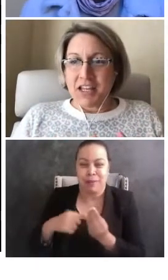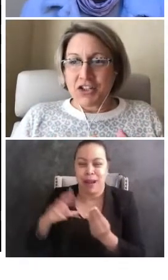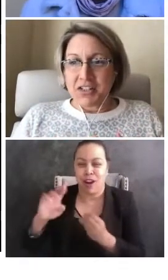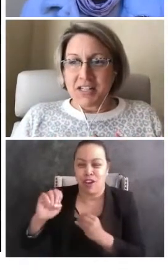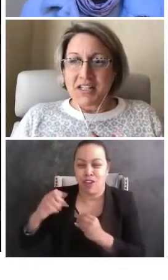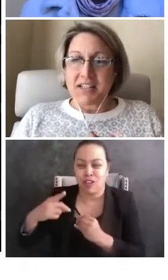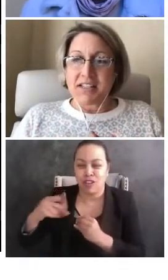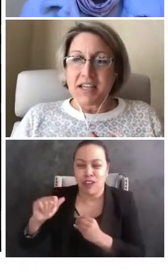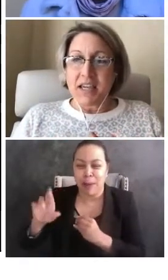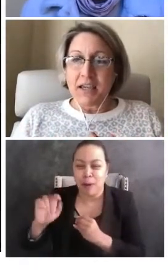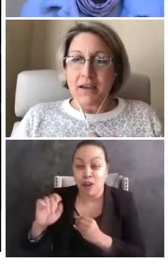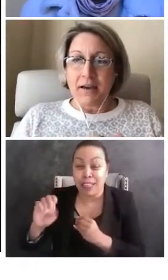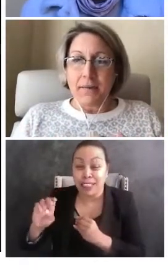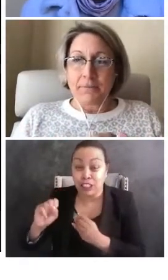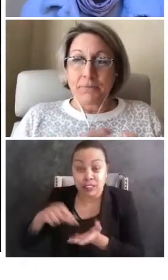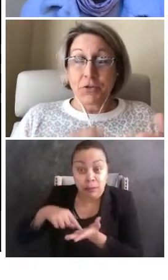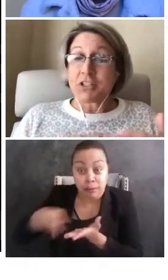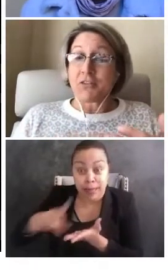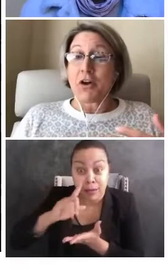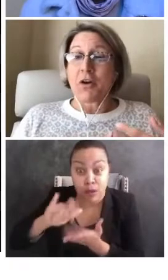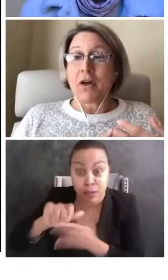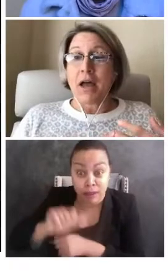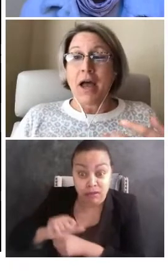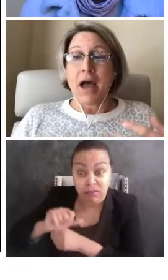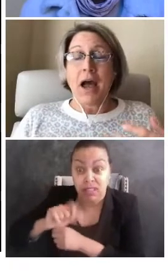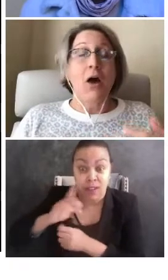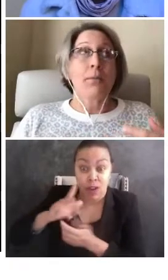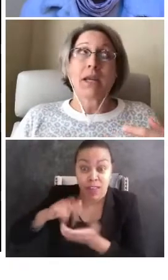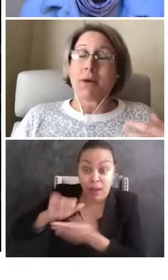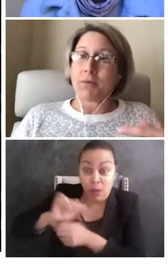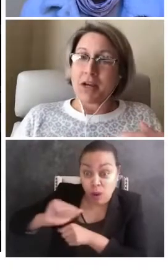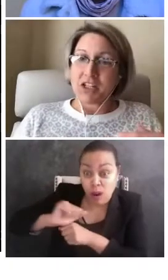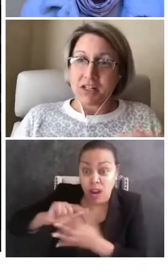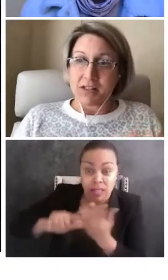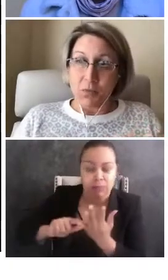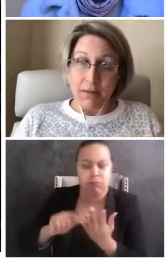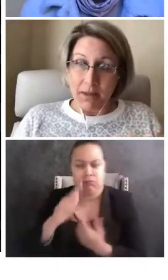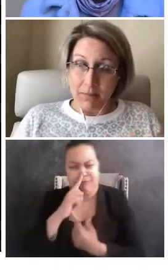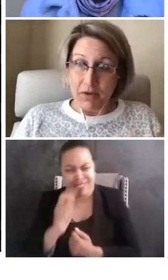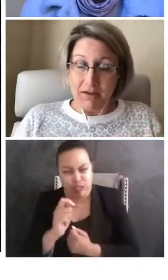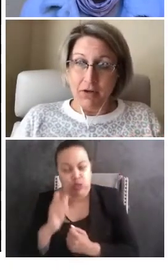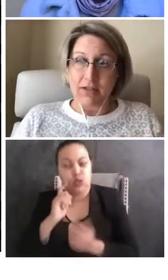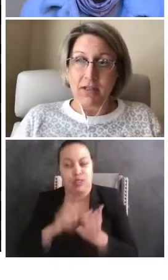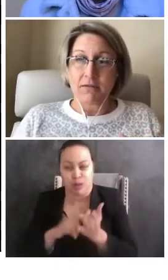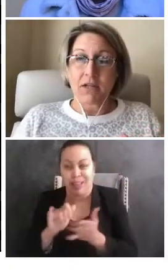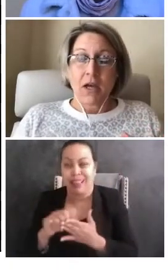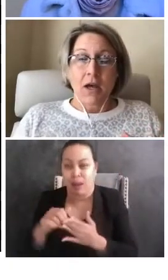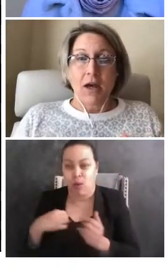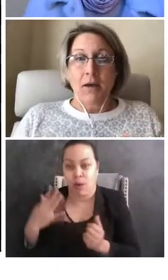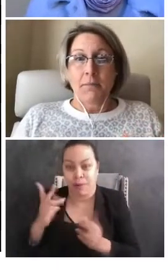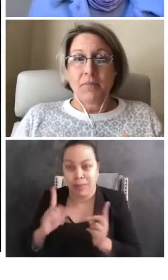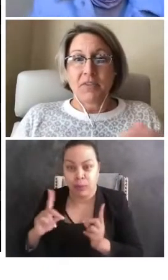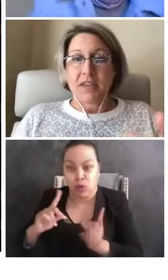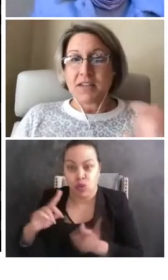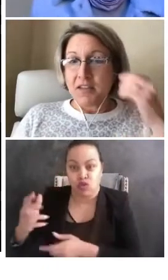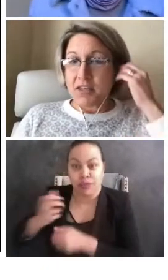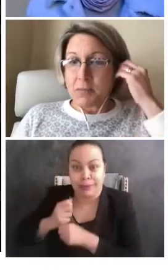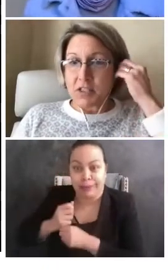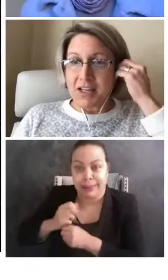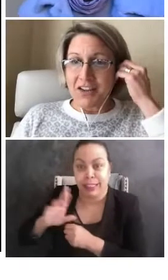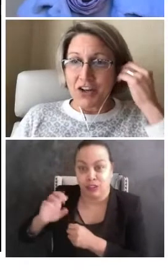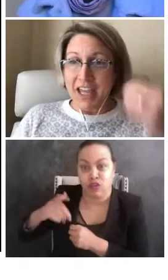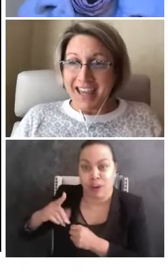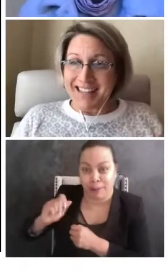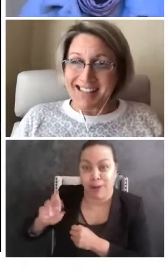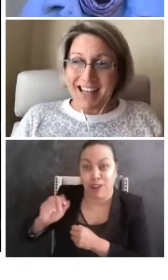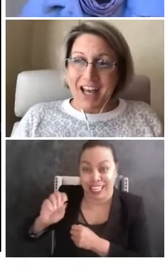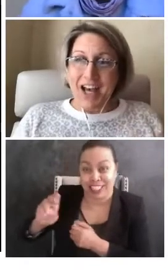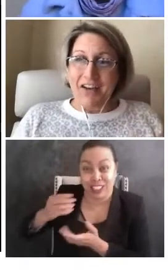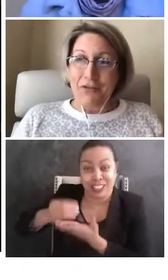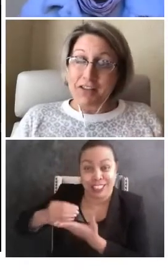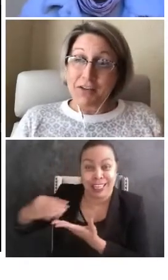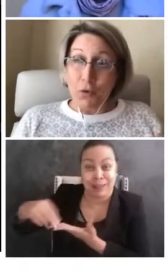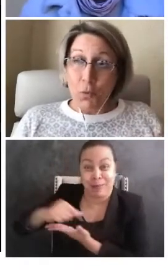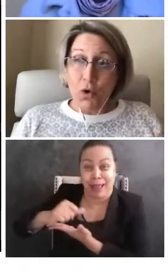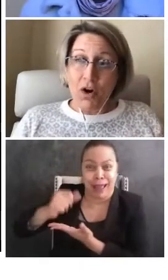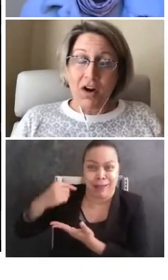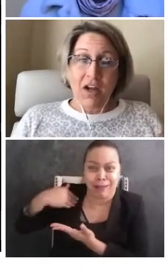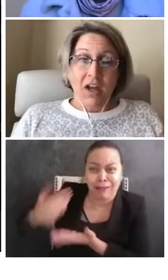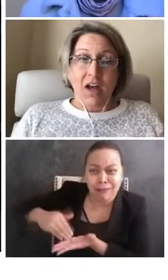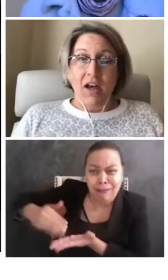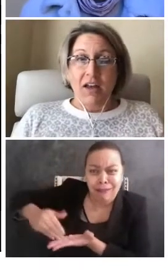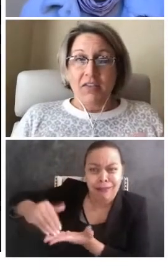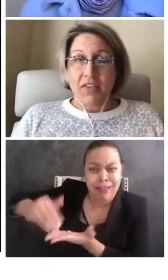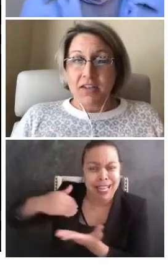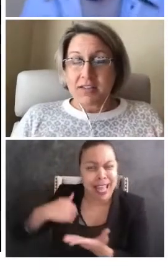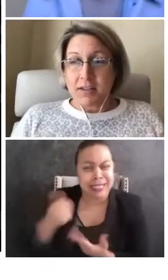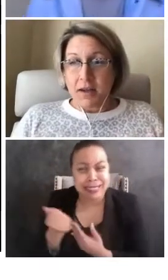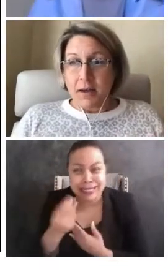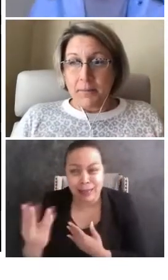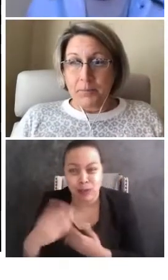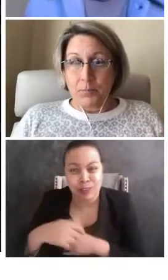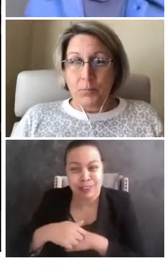It's interesting to see how many reparations white people have received.